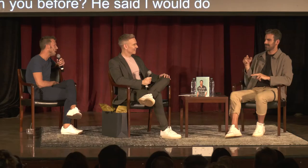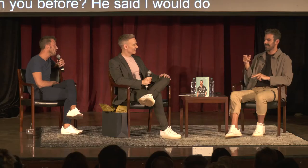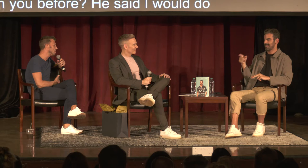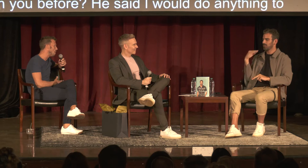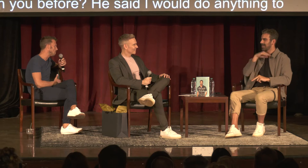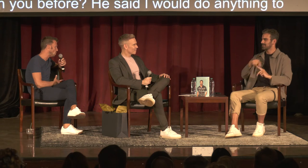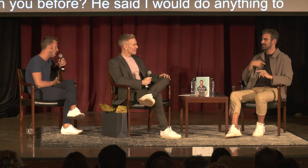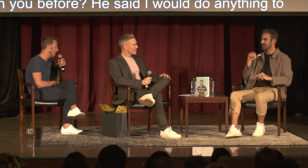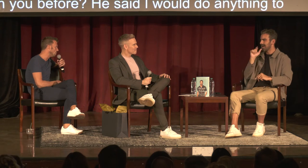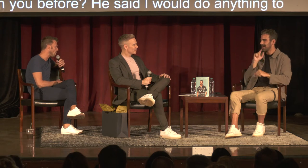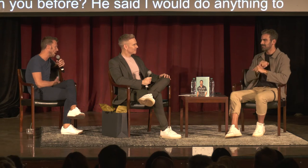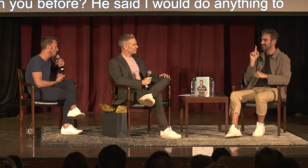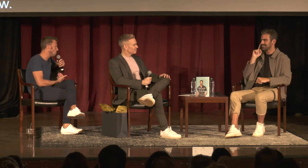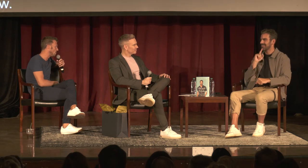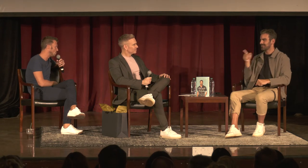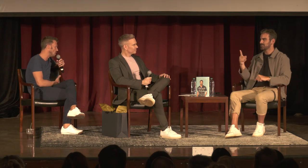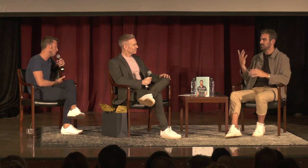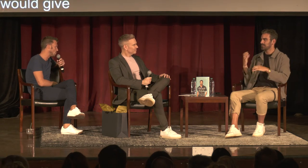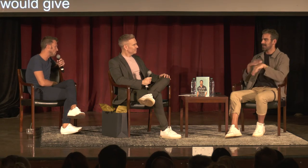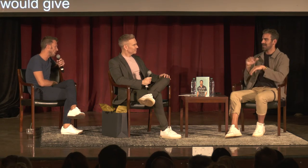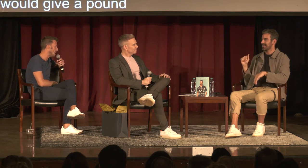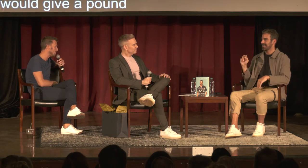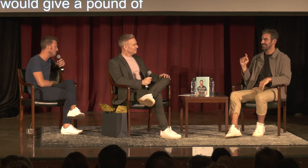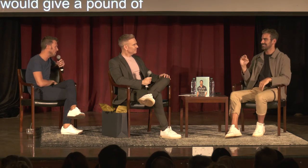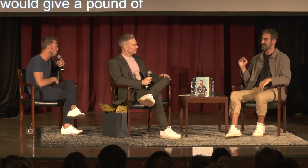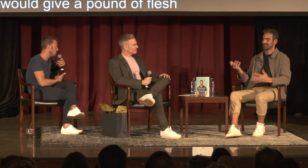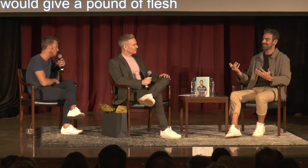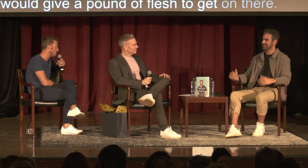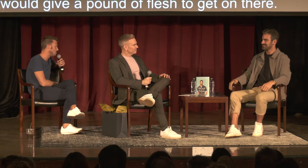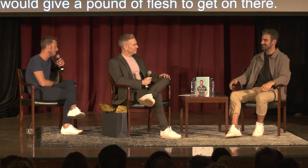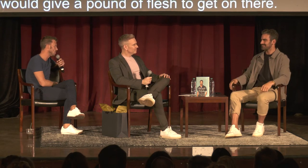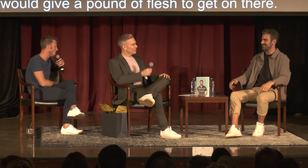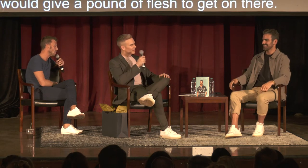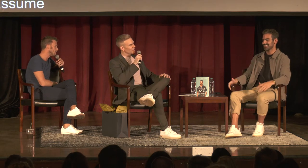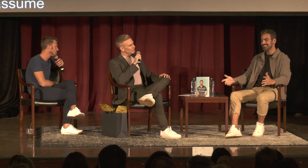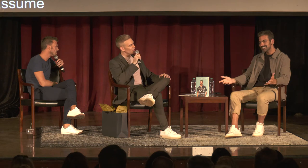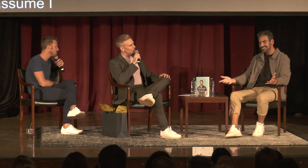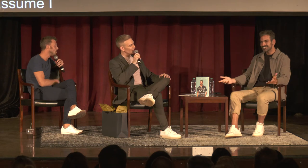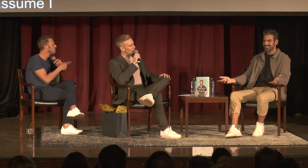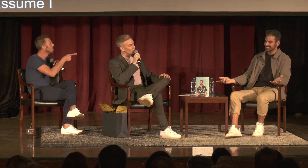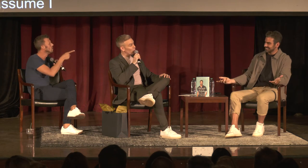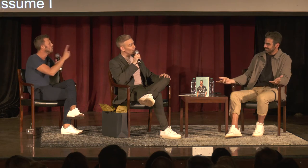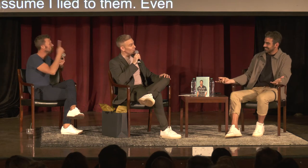And I think that might be why. Right. They would have assumed that I lied to them even though they had reached out to me. It was wild. Do you think that's why you won?